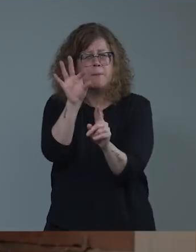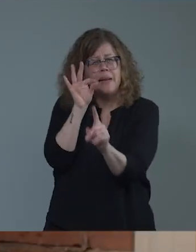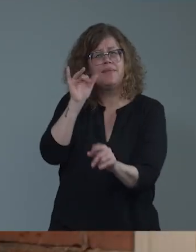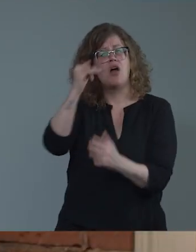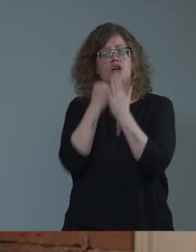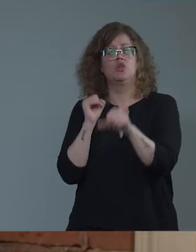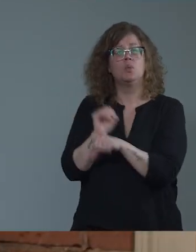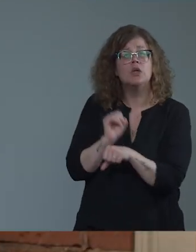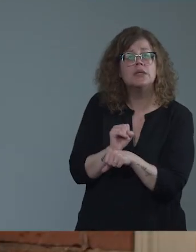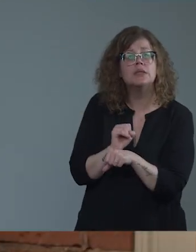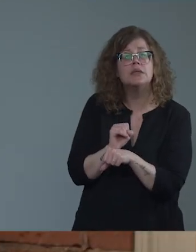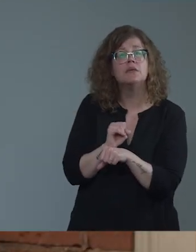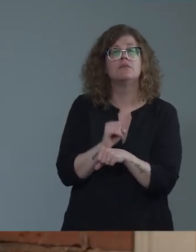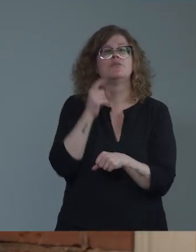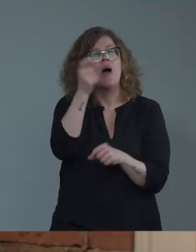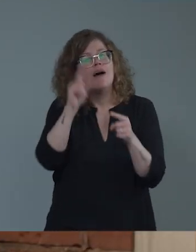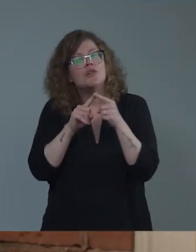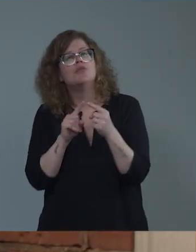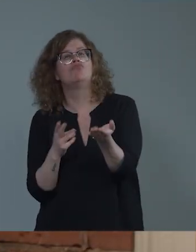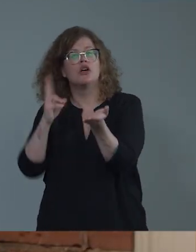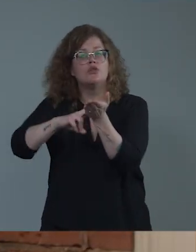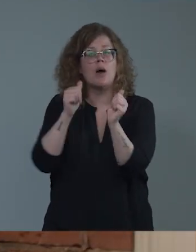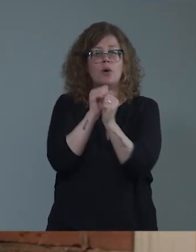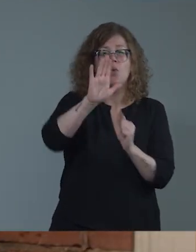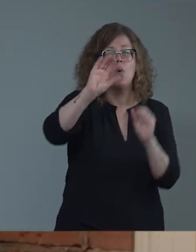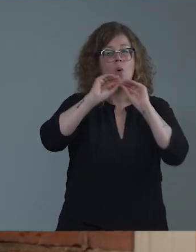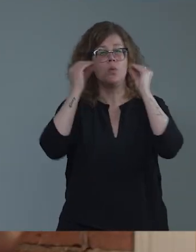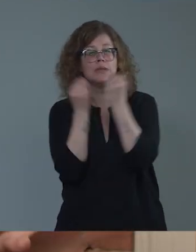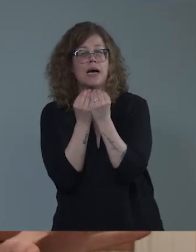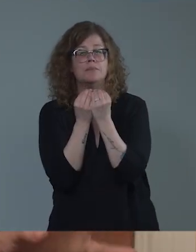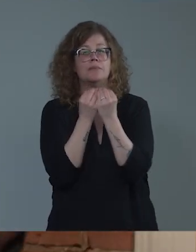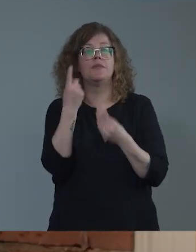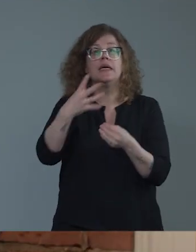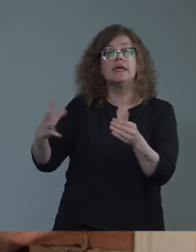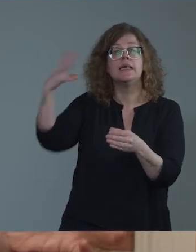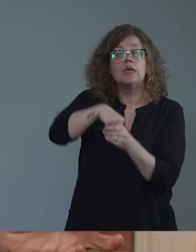Step three is where we get the concept and the design. So after an artist has done their